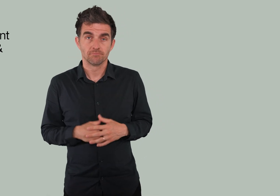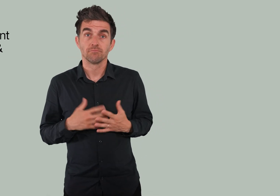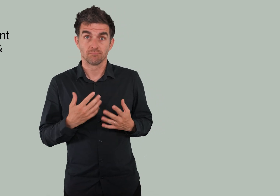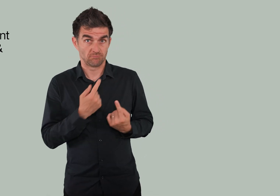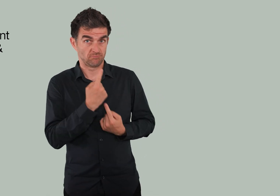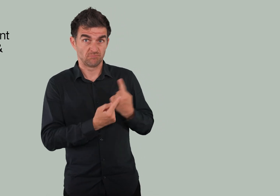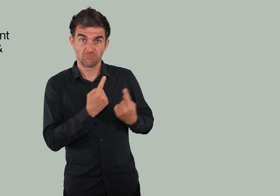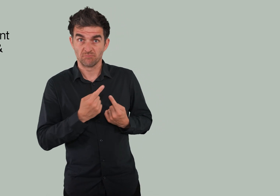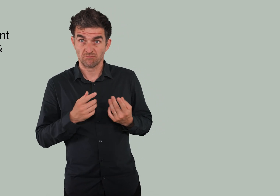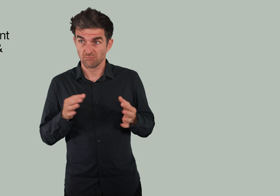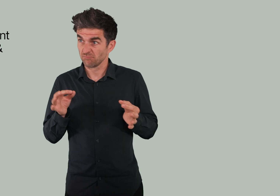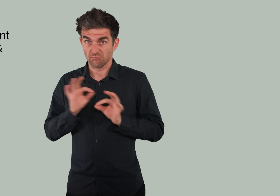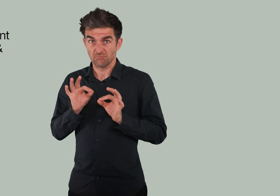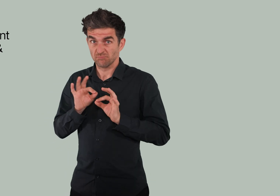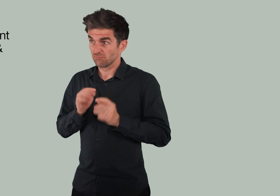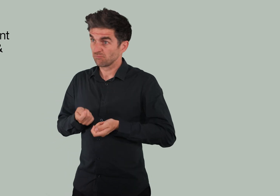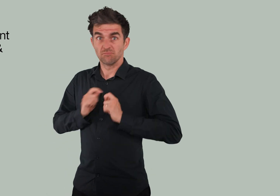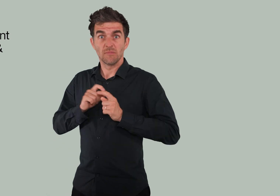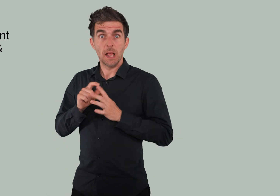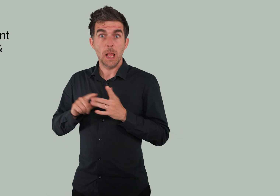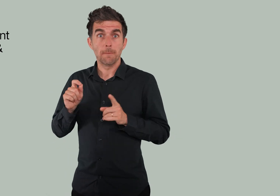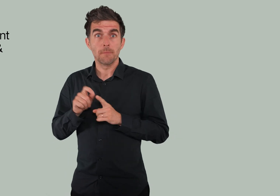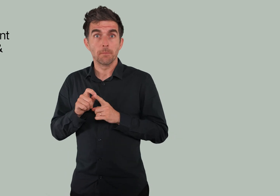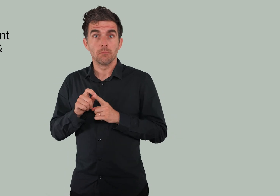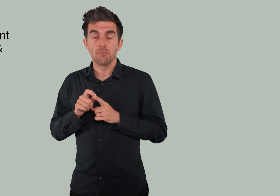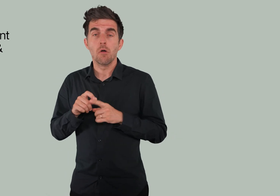6.57 Customers who do not receive a PIP award